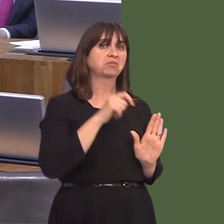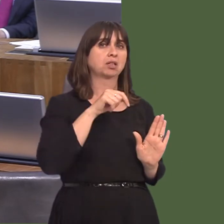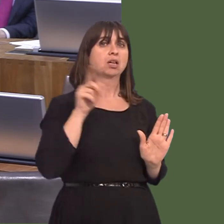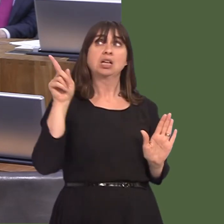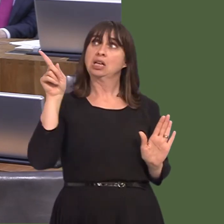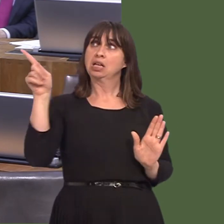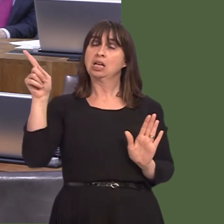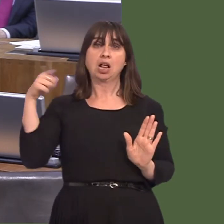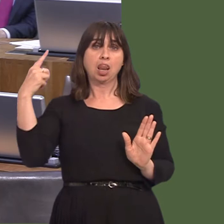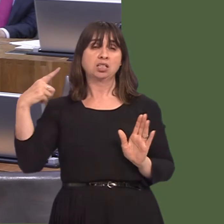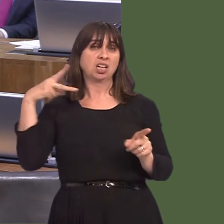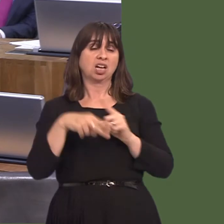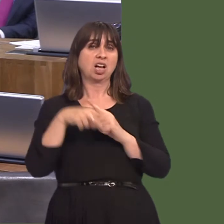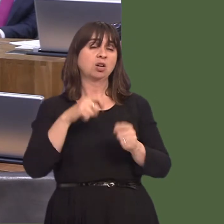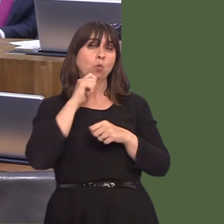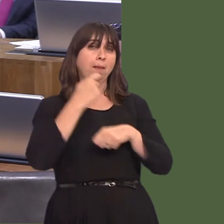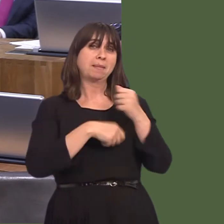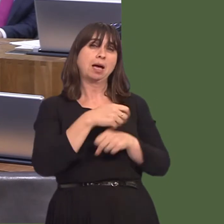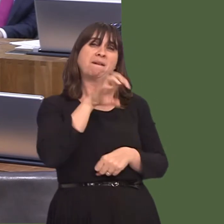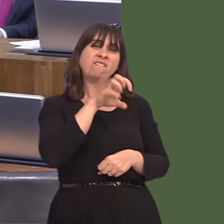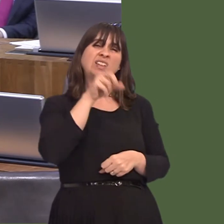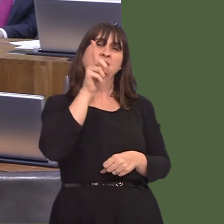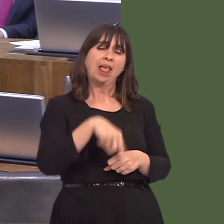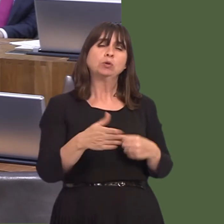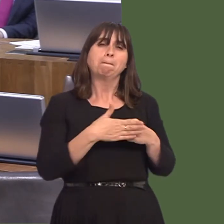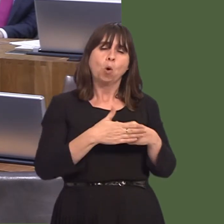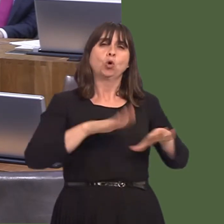in Whitehall push an extra 50,000 children into poverty by 2021-22.